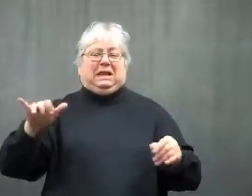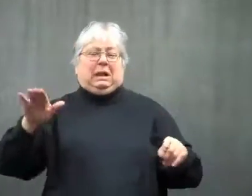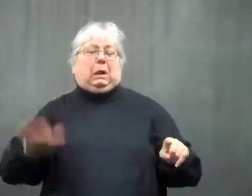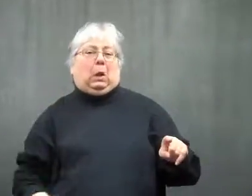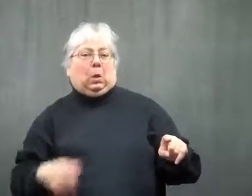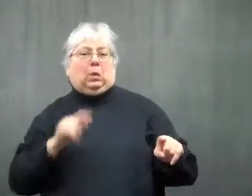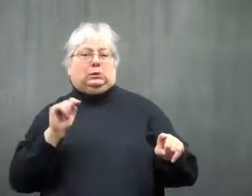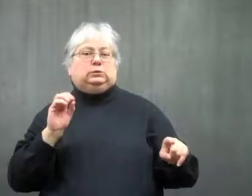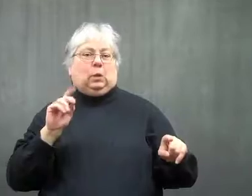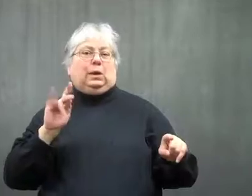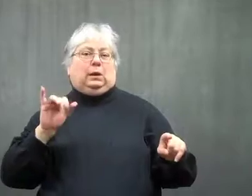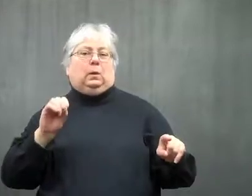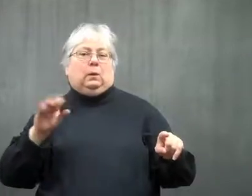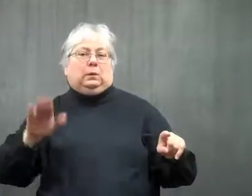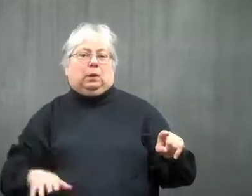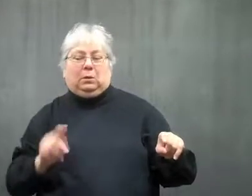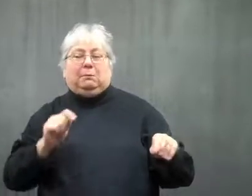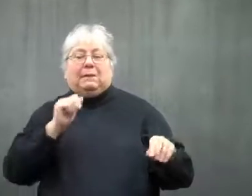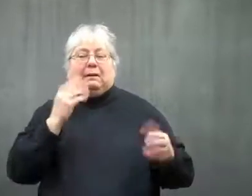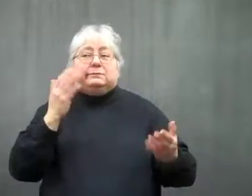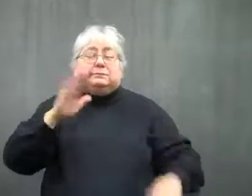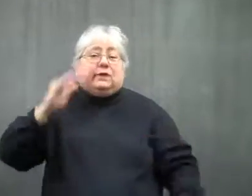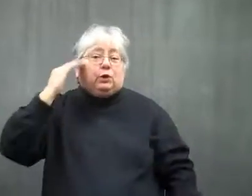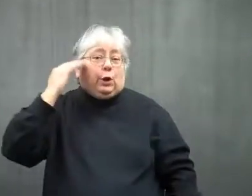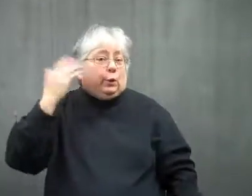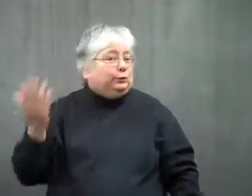Right now, the levels are low in Tokyo, but you never know.